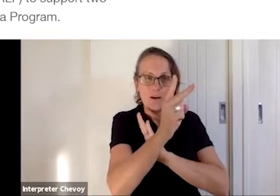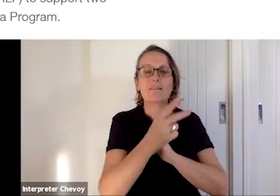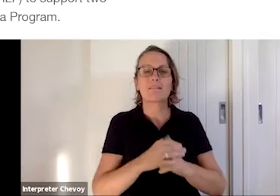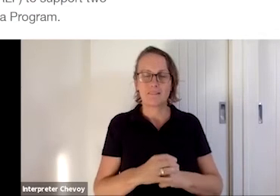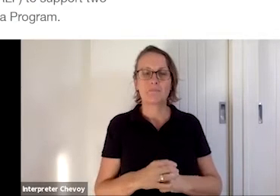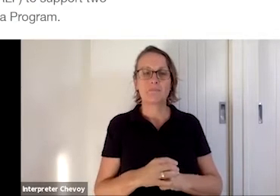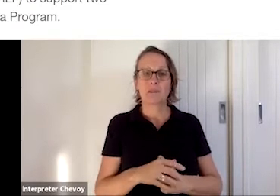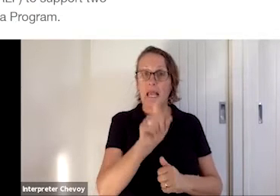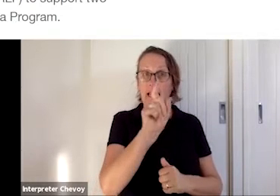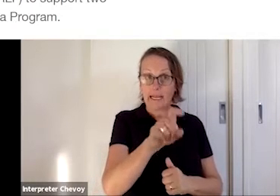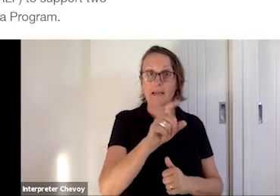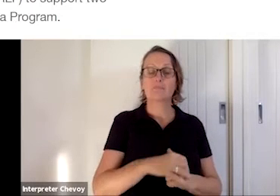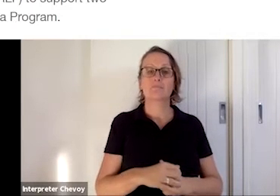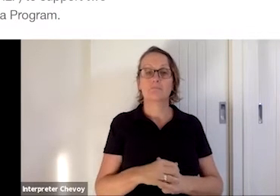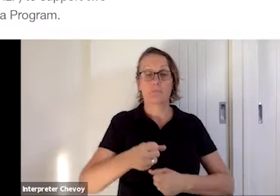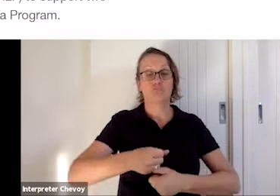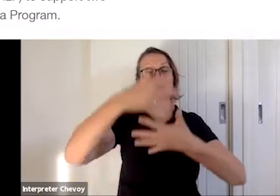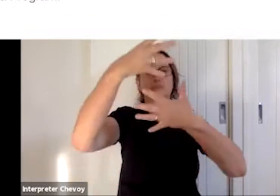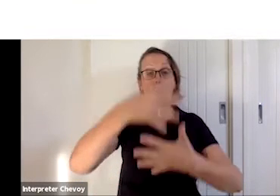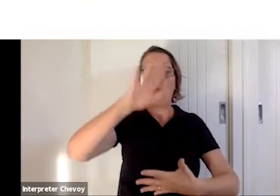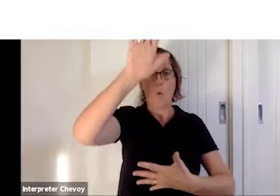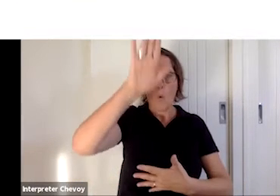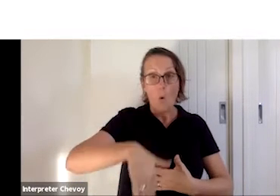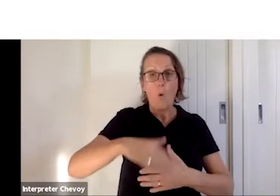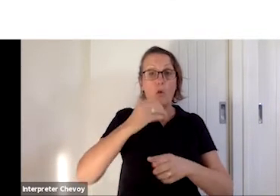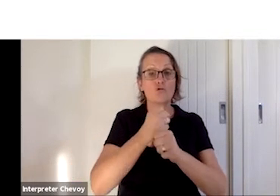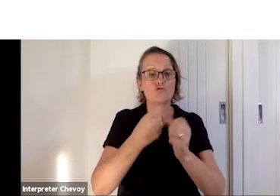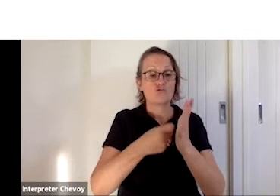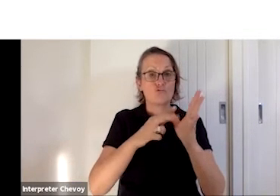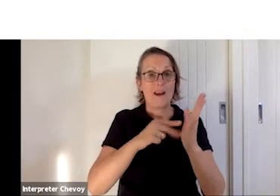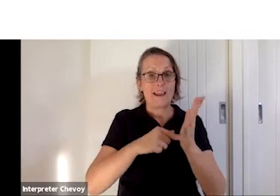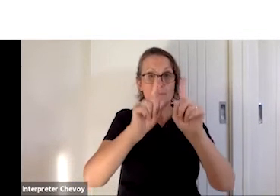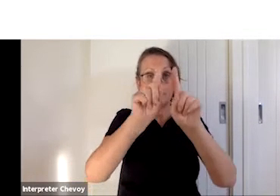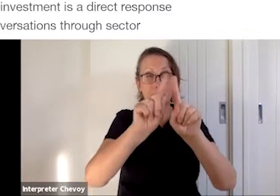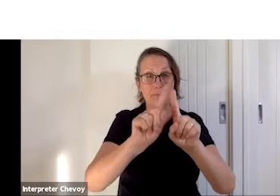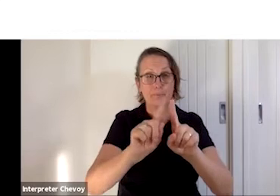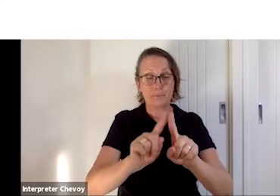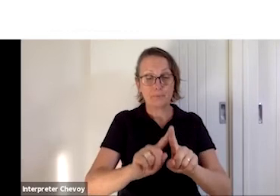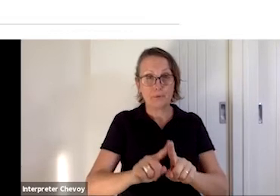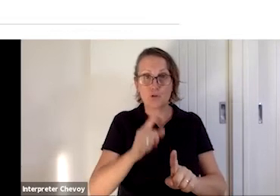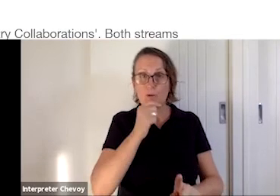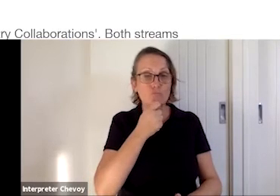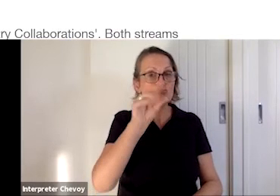Click on that and it brings up all the grants currently open that you are eligible for. For